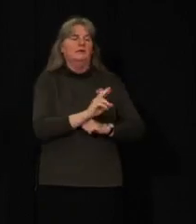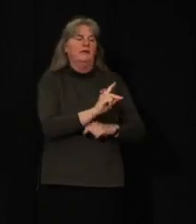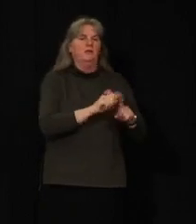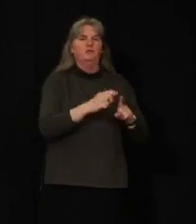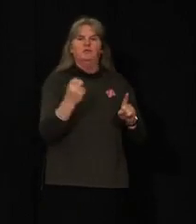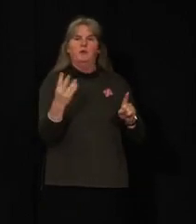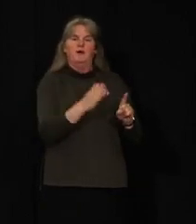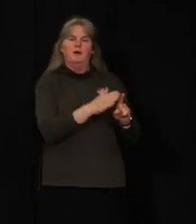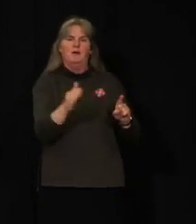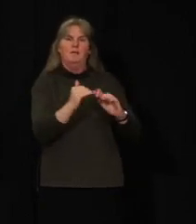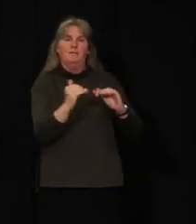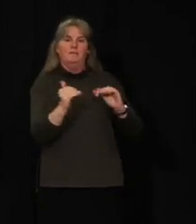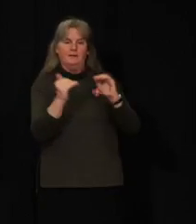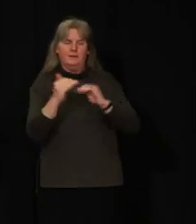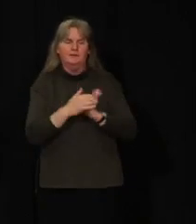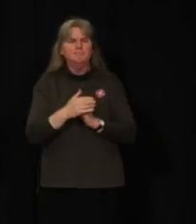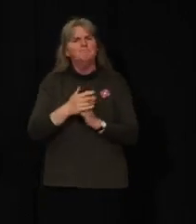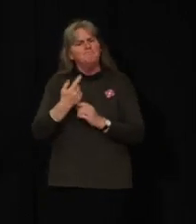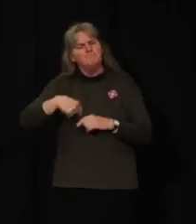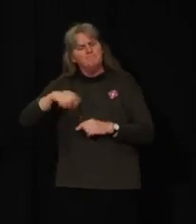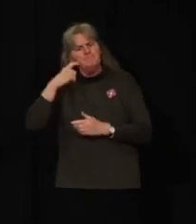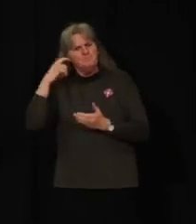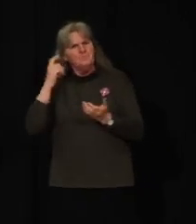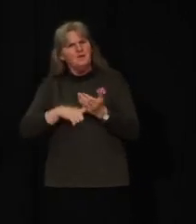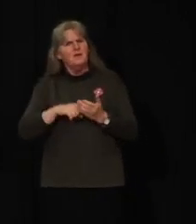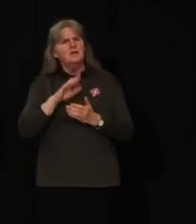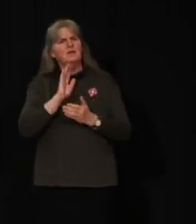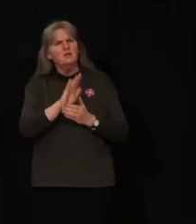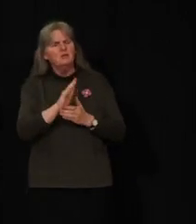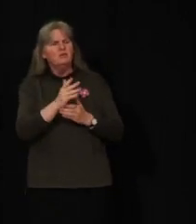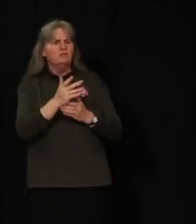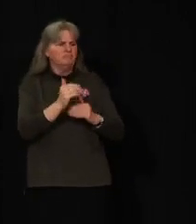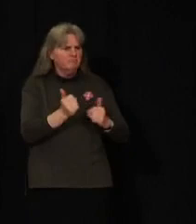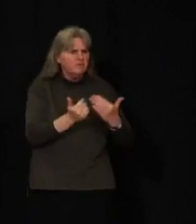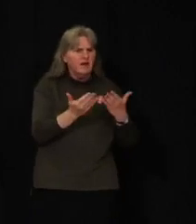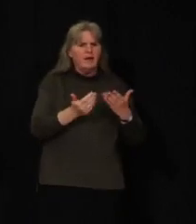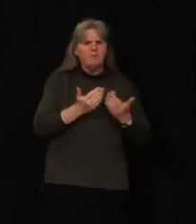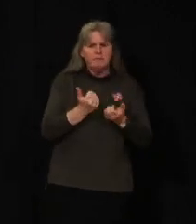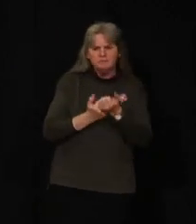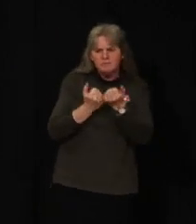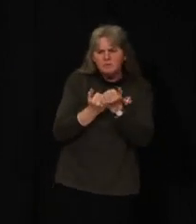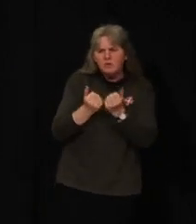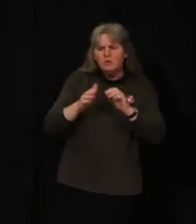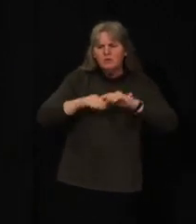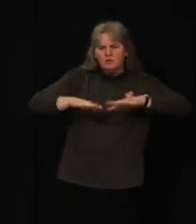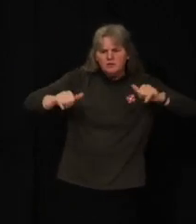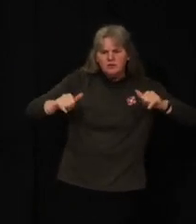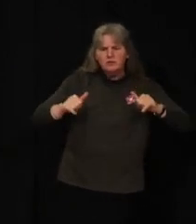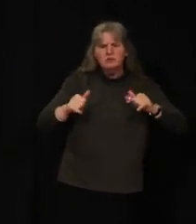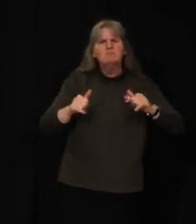We recognize that supporting your education, your children's education at home is extremely